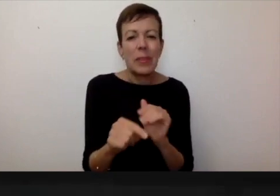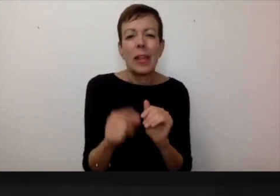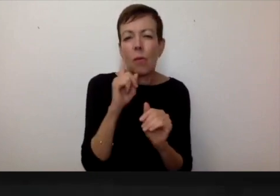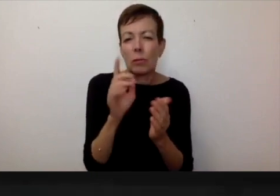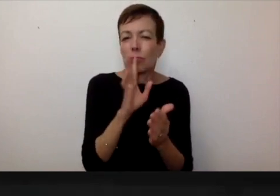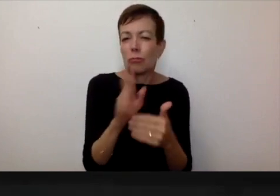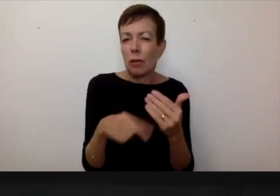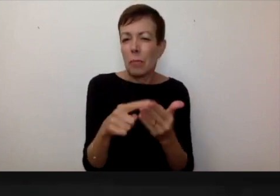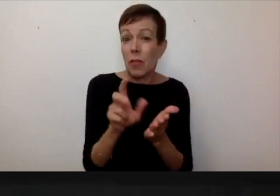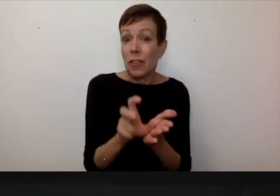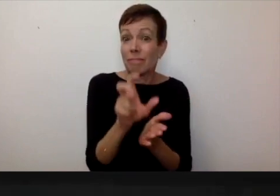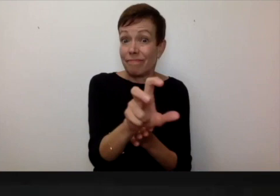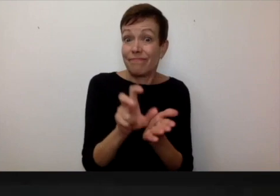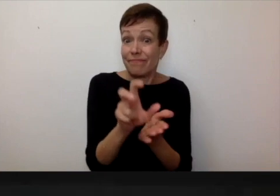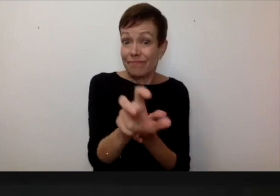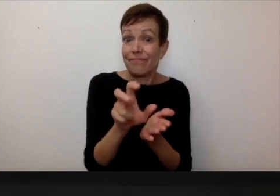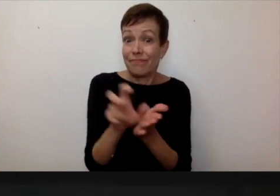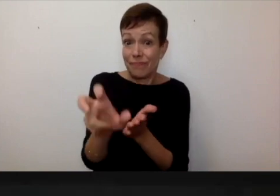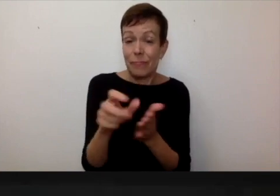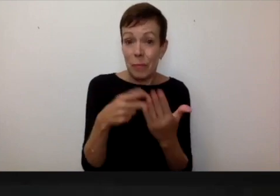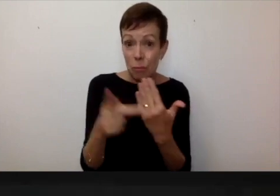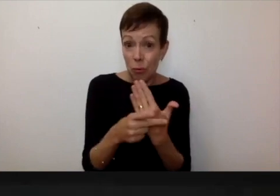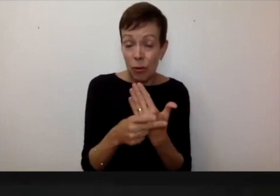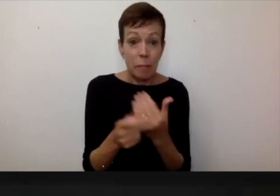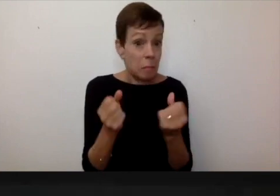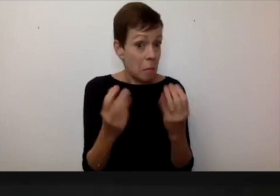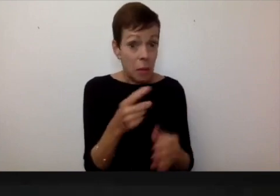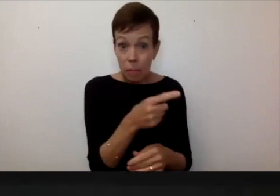um you know as many of you who may have received uh grants over the years